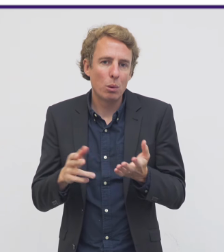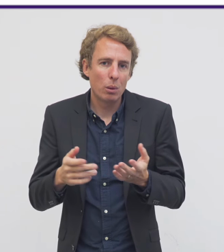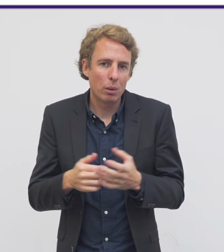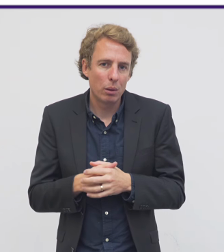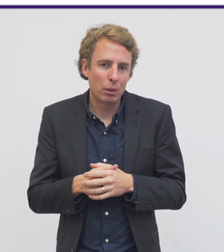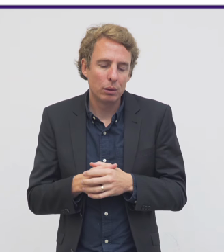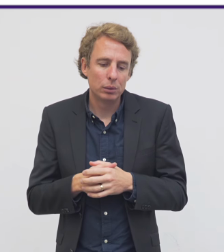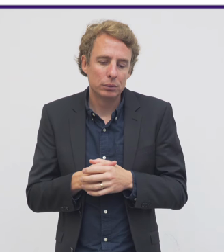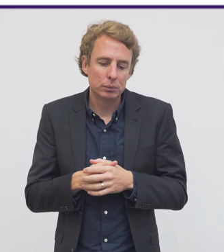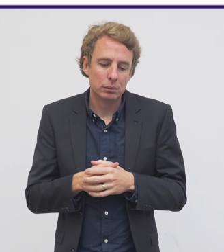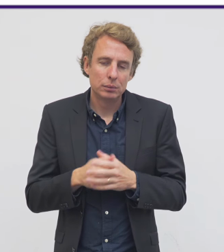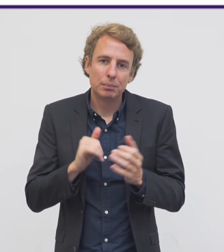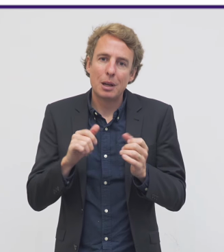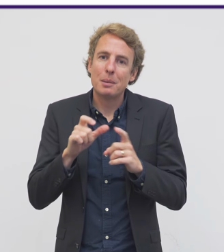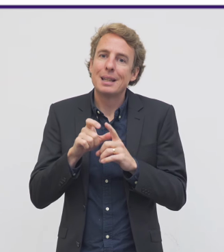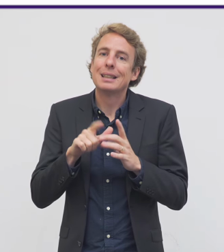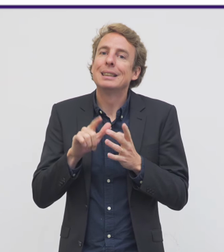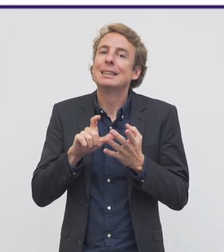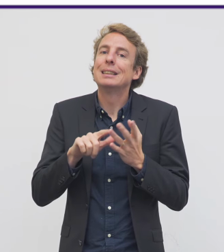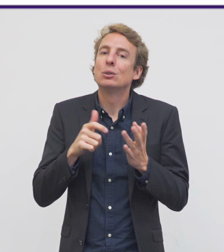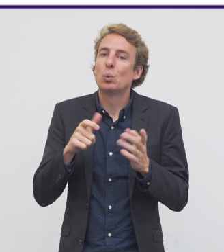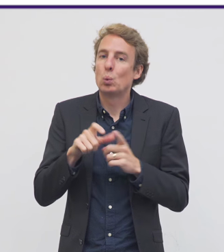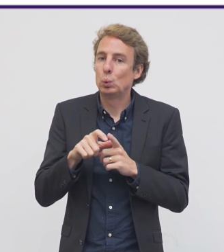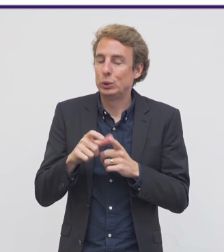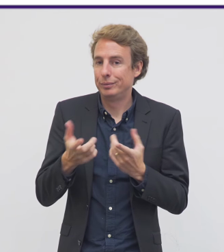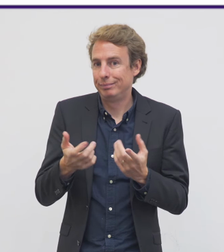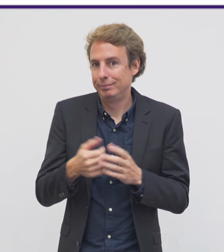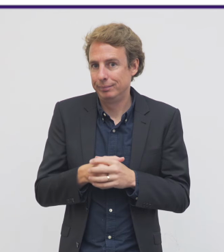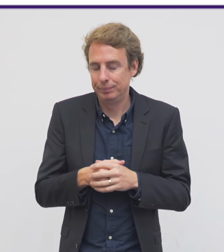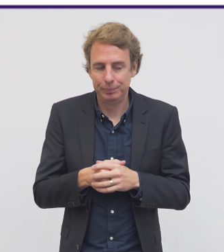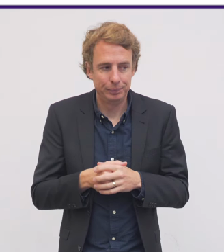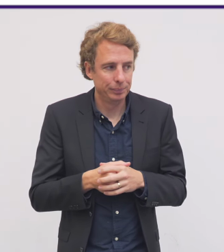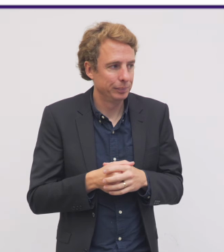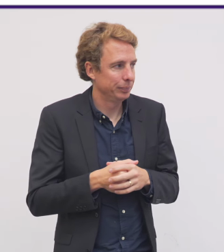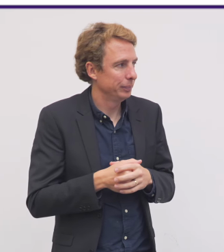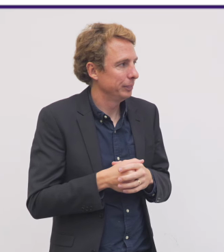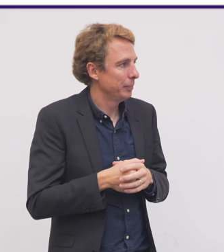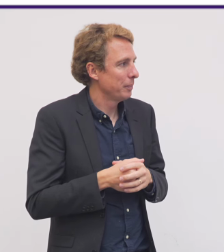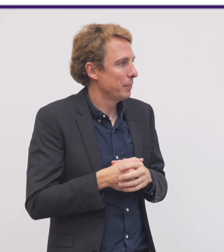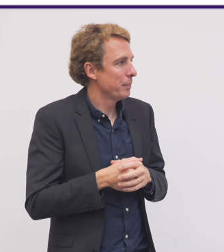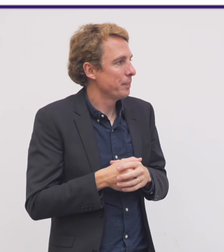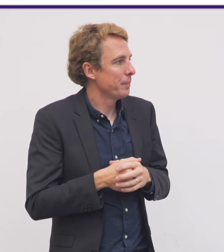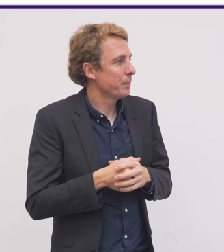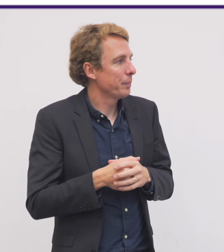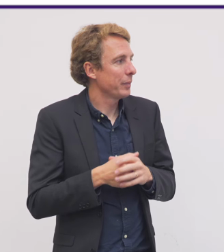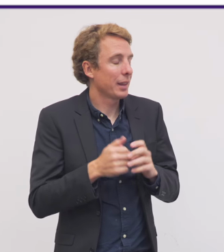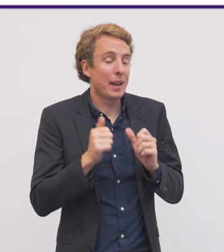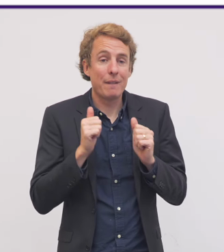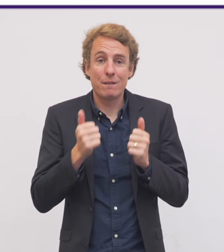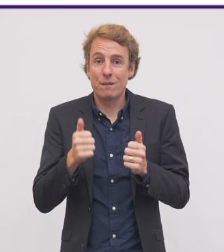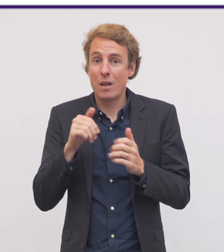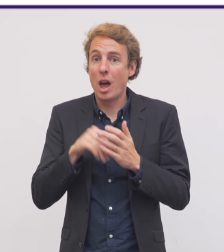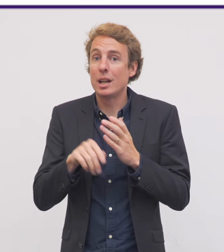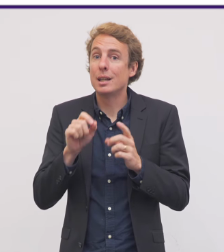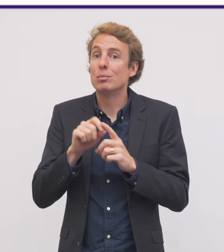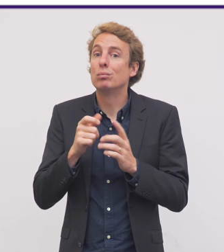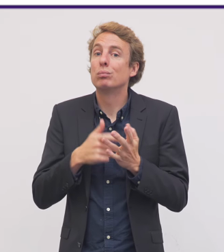Discord, for instance, oh, I'm earlier, it's fine in prod. Who hasn't heard that?